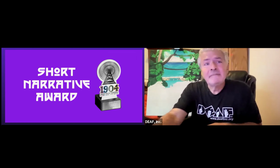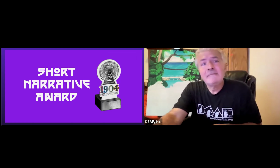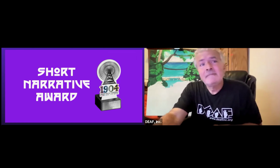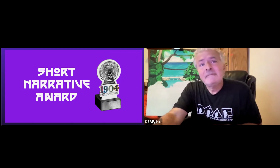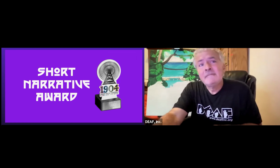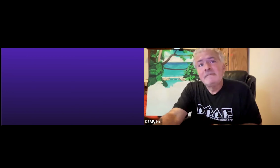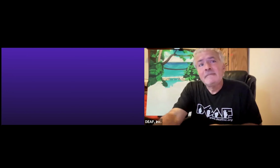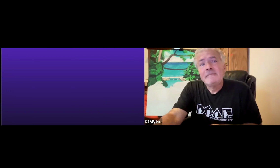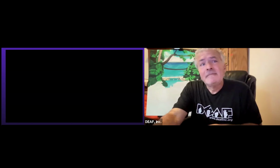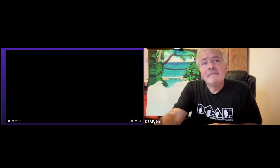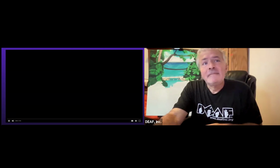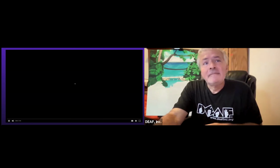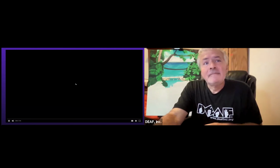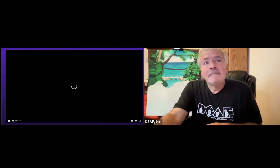And they are ...